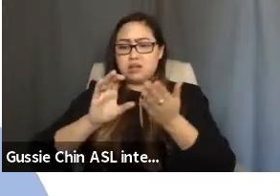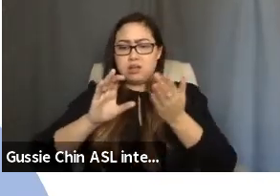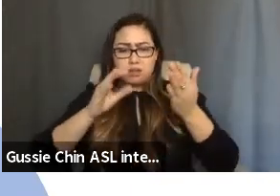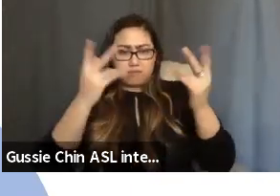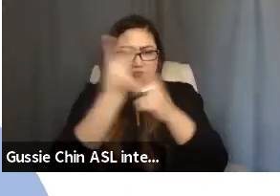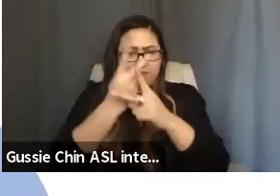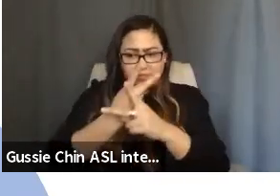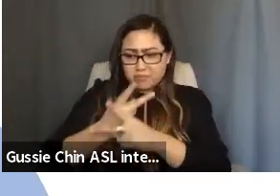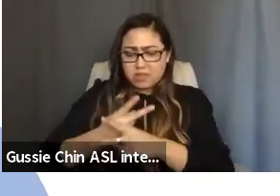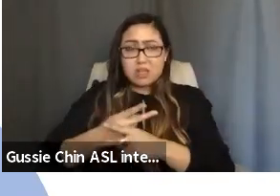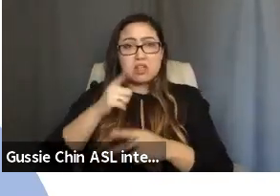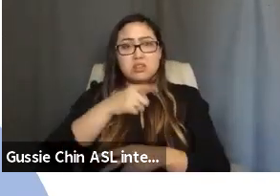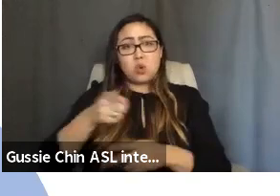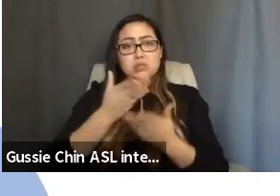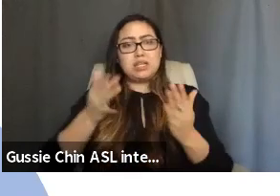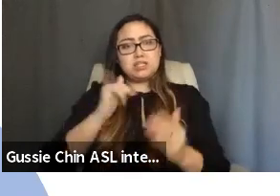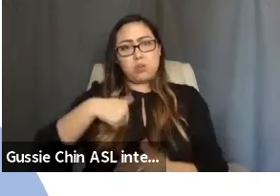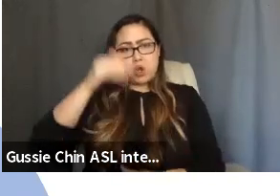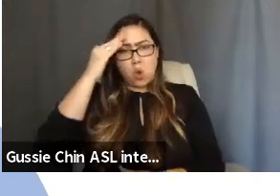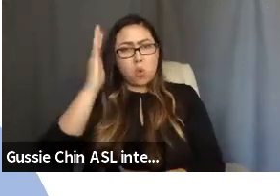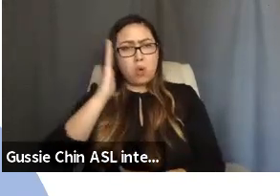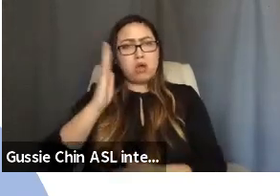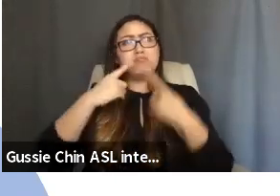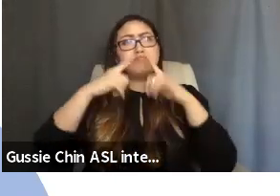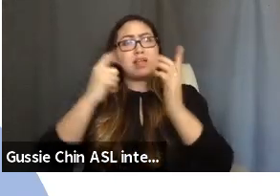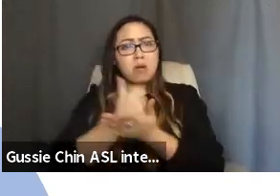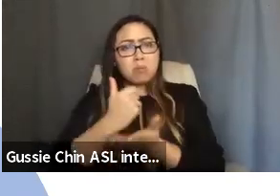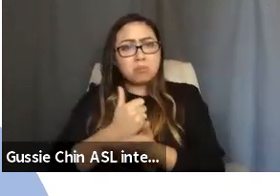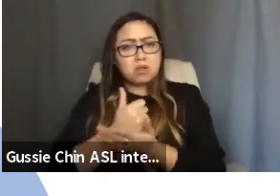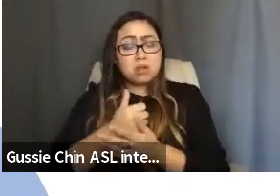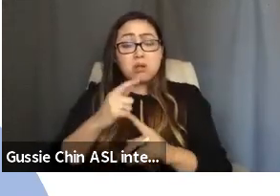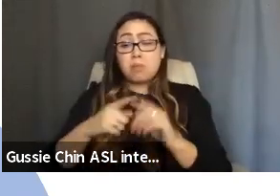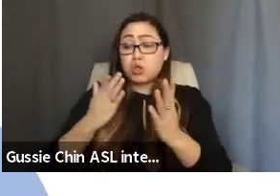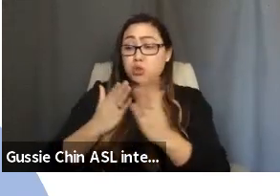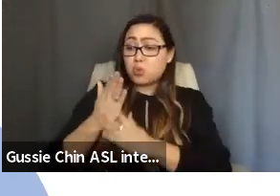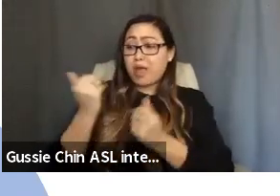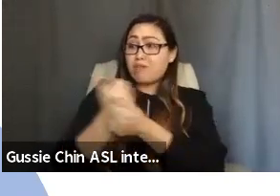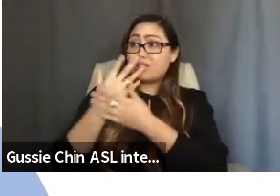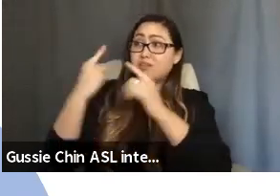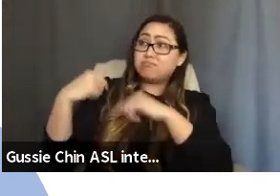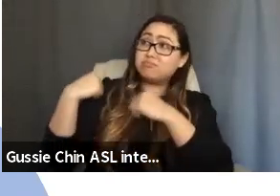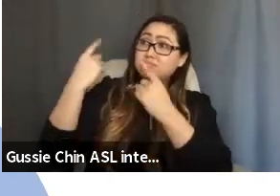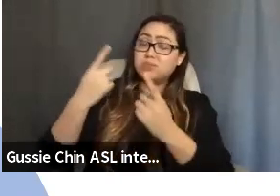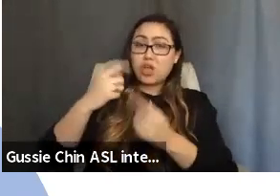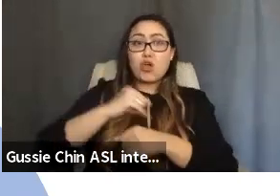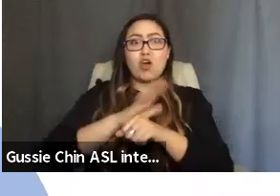we know will help. But through all of this, COVID has also helped us realize how much more